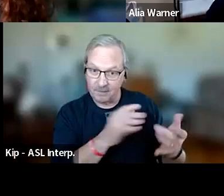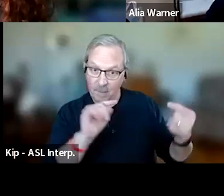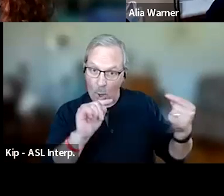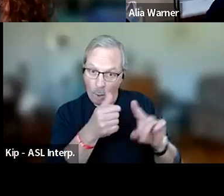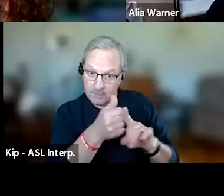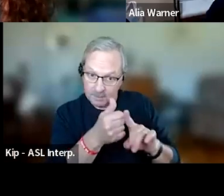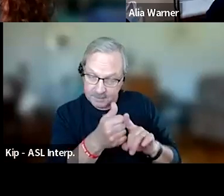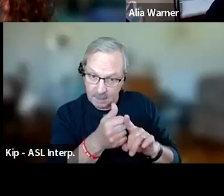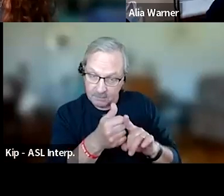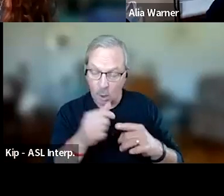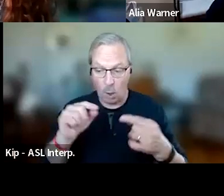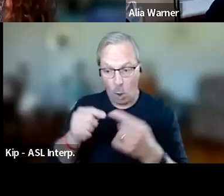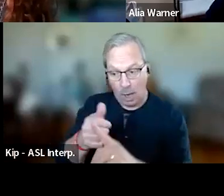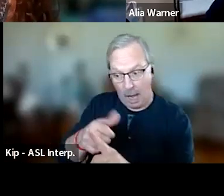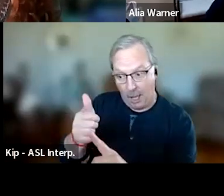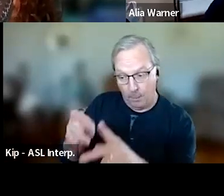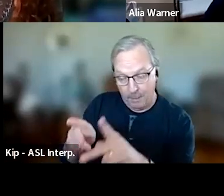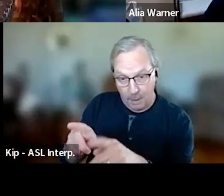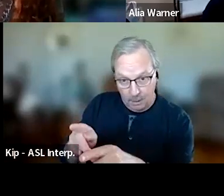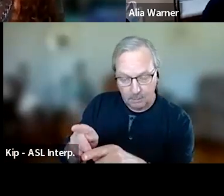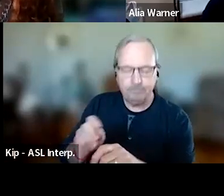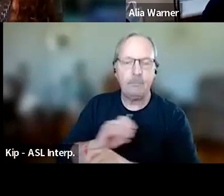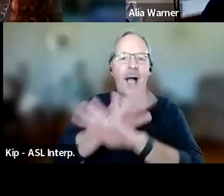to somebody else, of course, obviously, for their own safety,